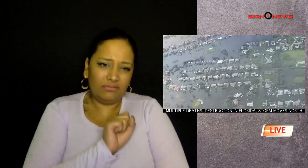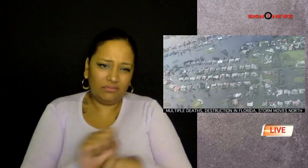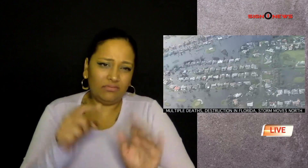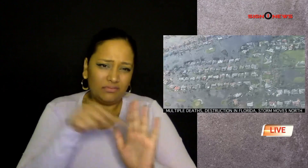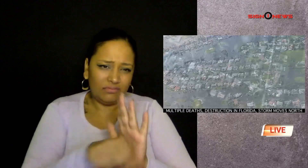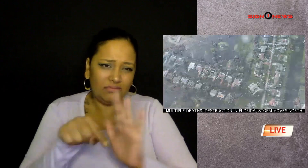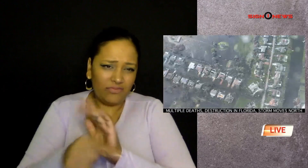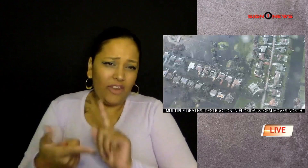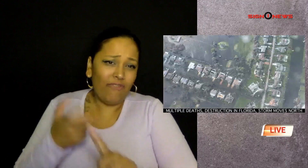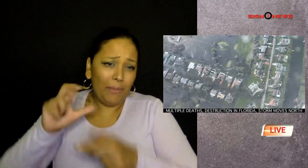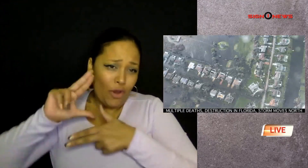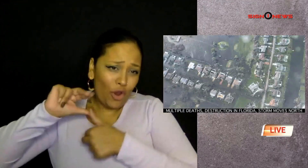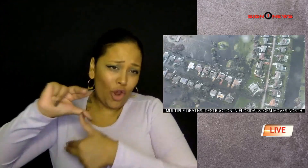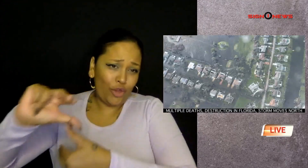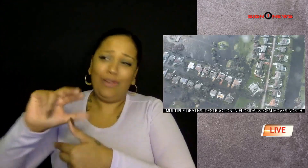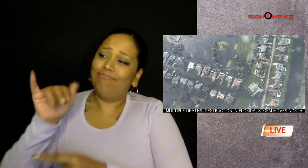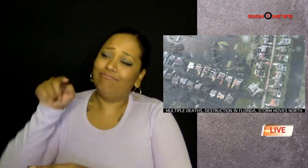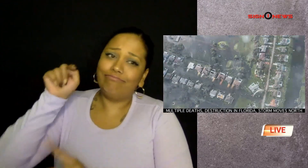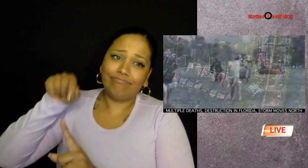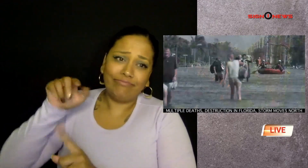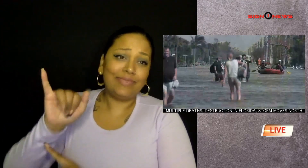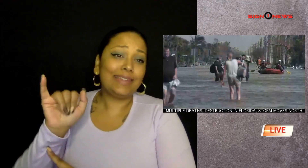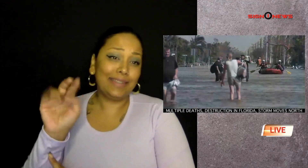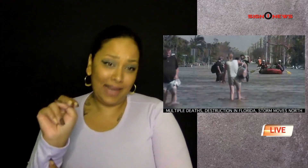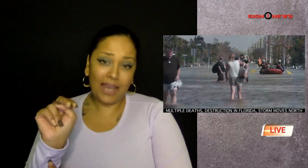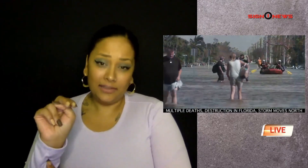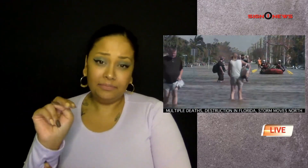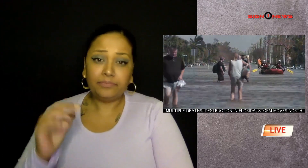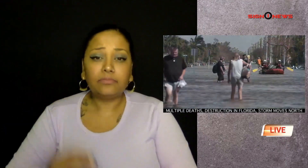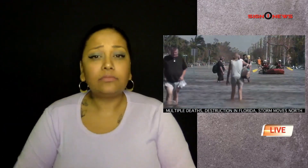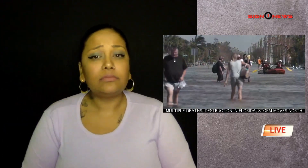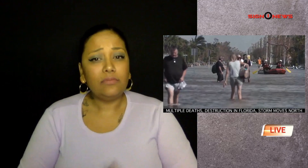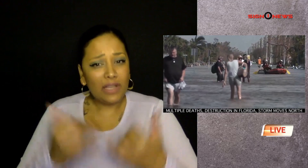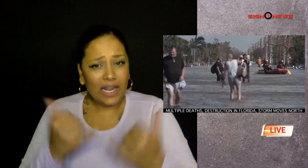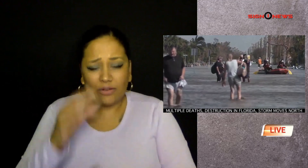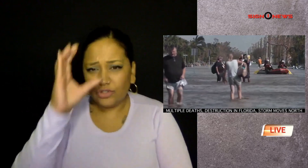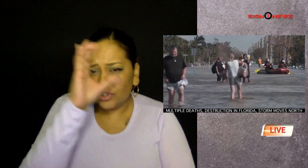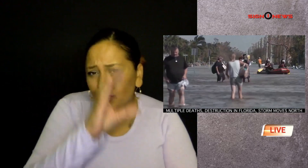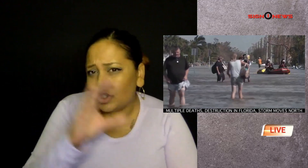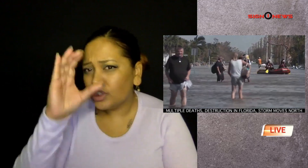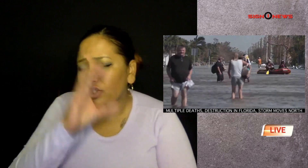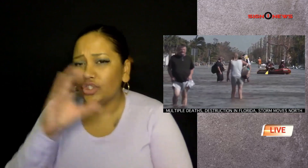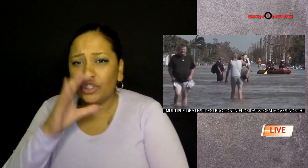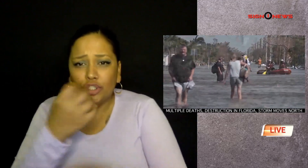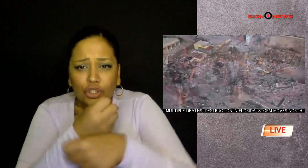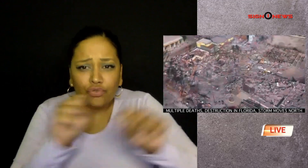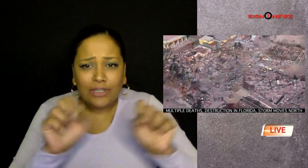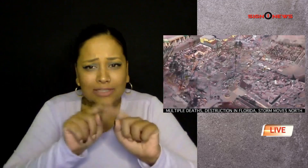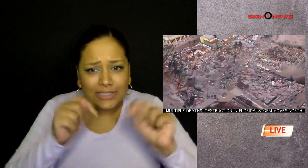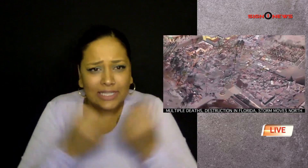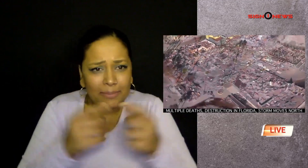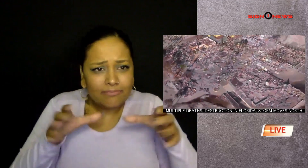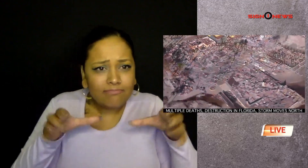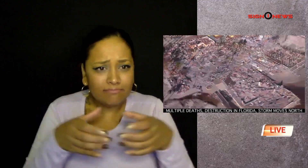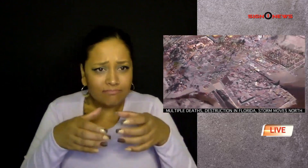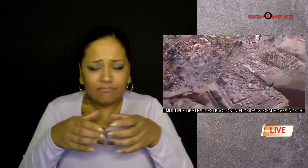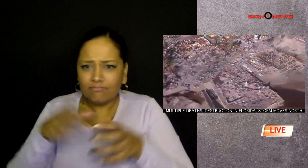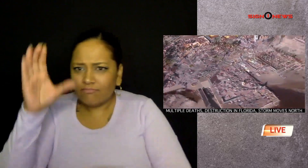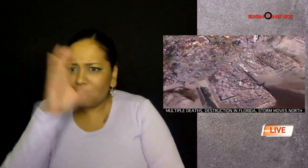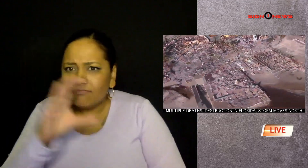At least 19 people have been killed due to Hurricane Ian. And now search and rescue efforts are taking place to